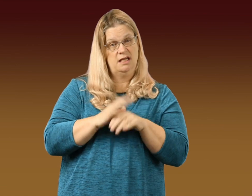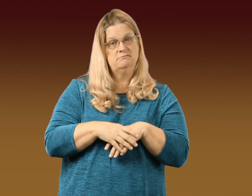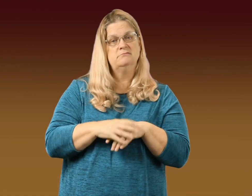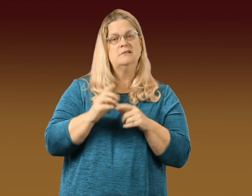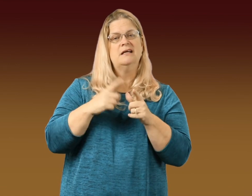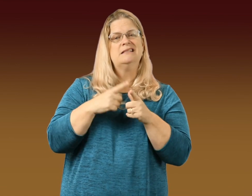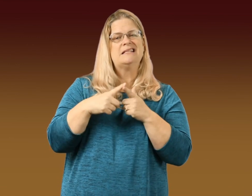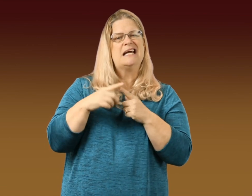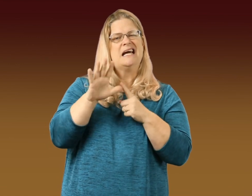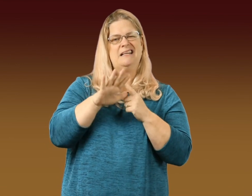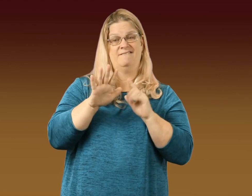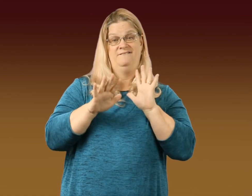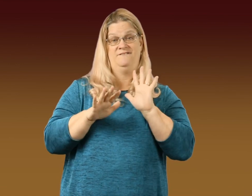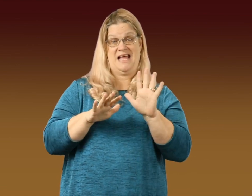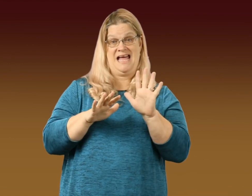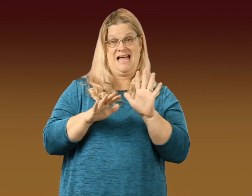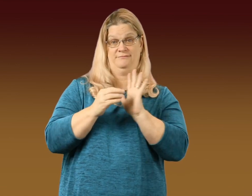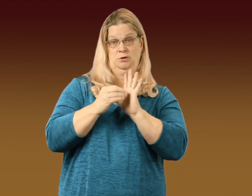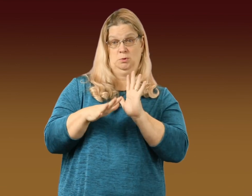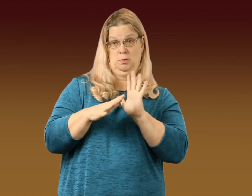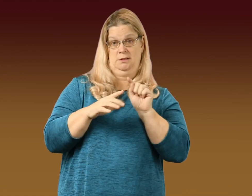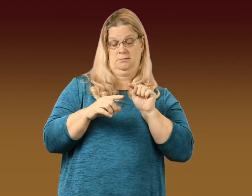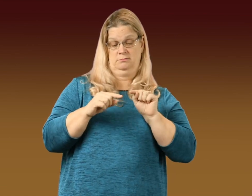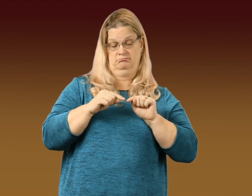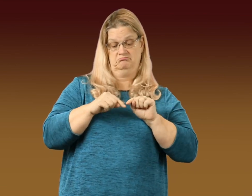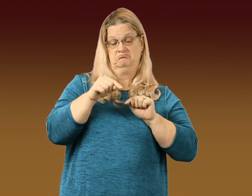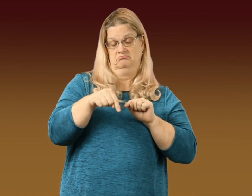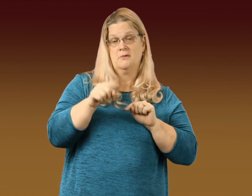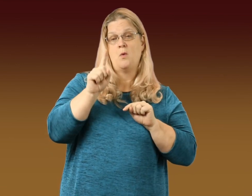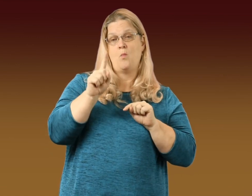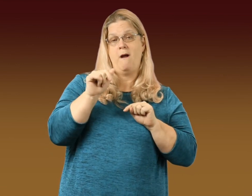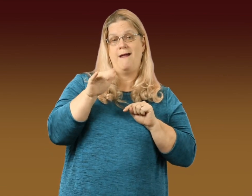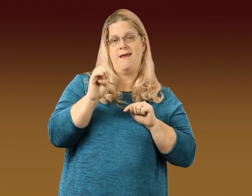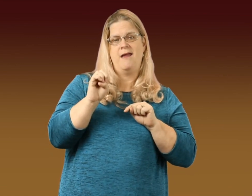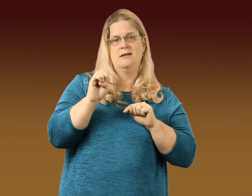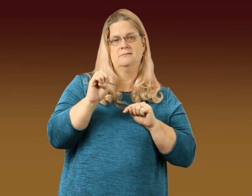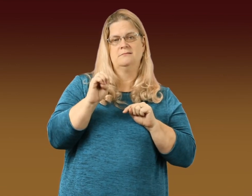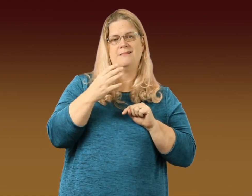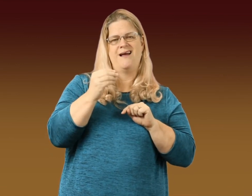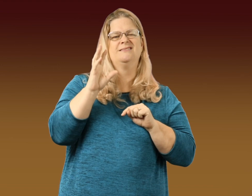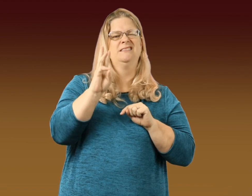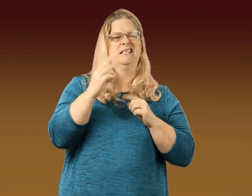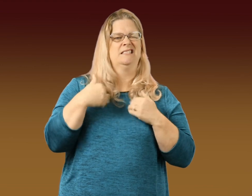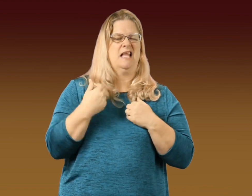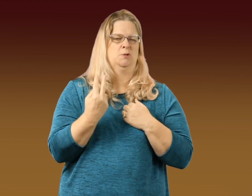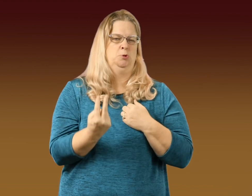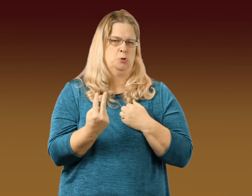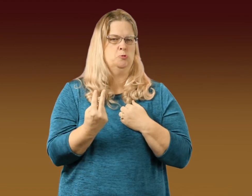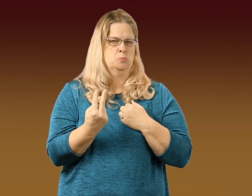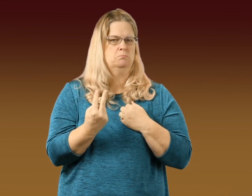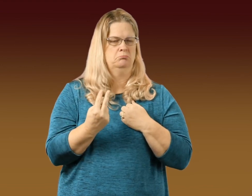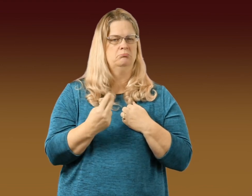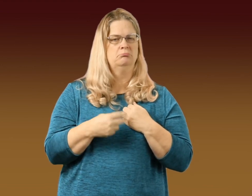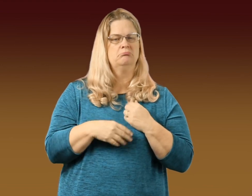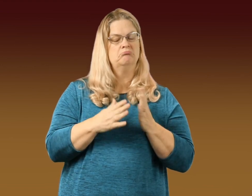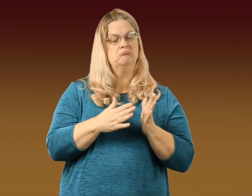Of the remaining 24, five had one ACE, and six had two.